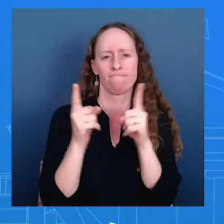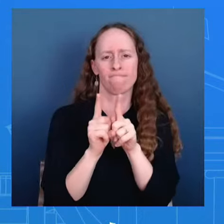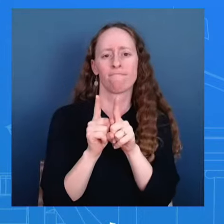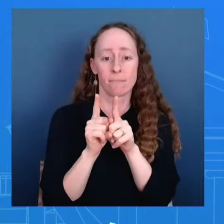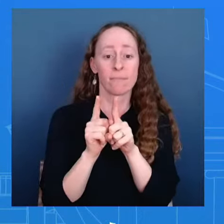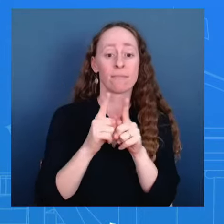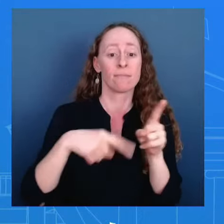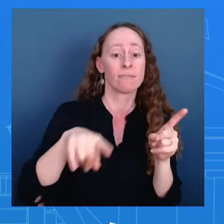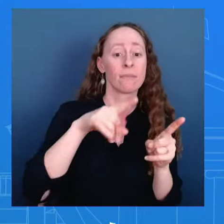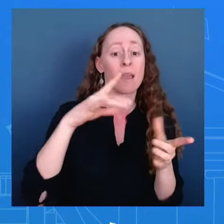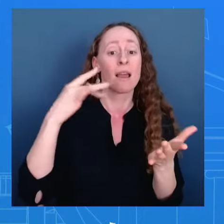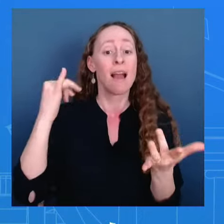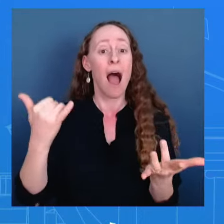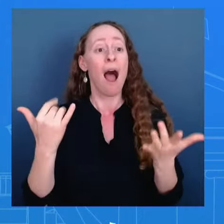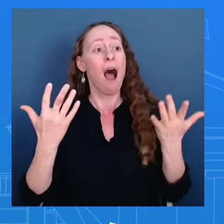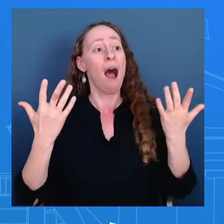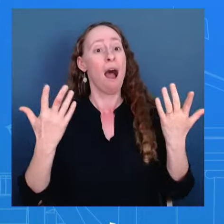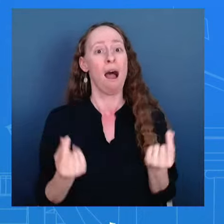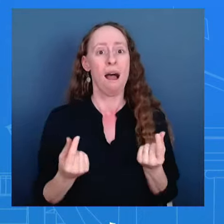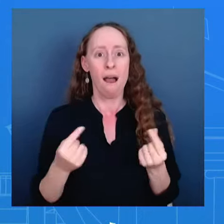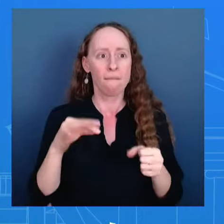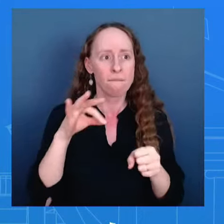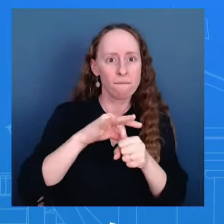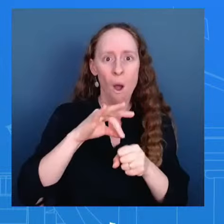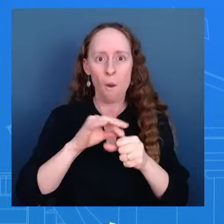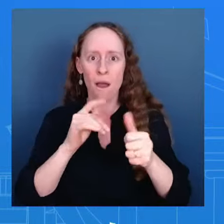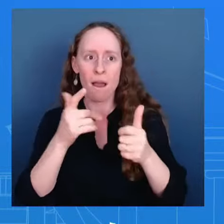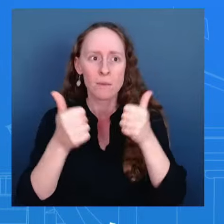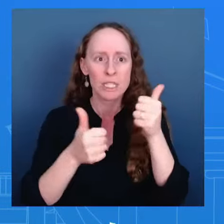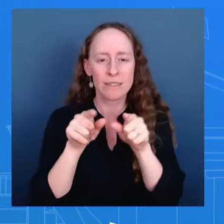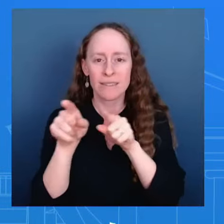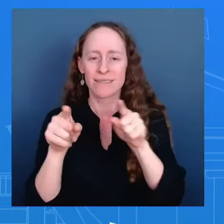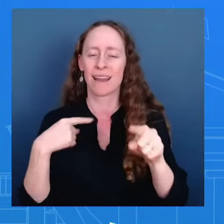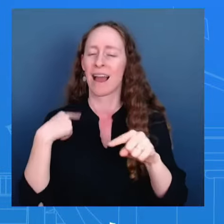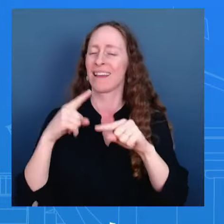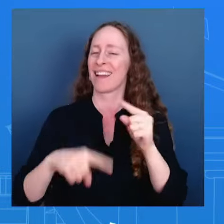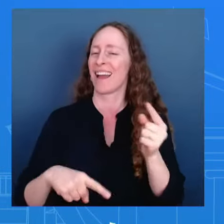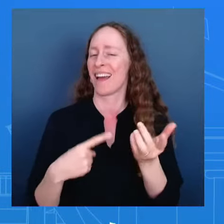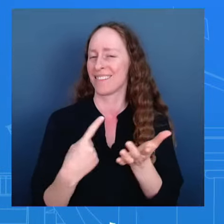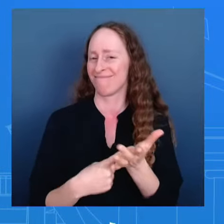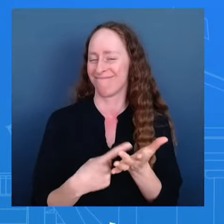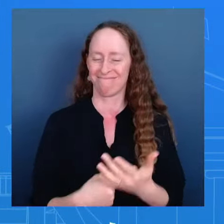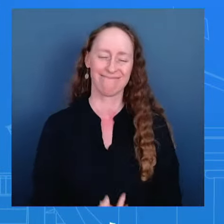I know you understand that. The Press: Legal experts say that the Supreme Court's ruling last week